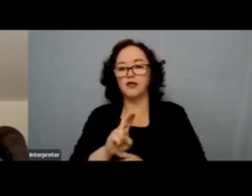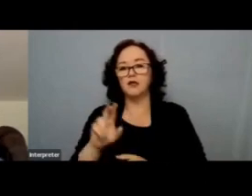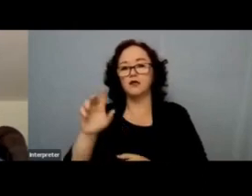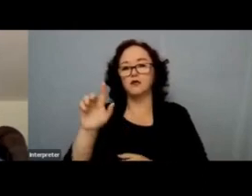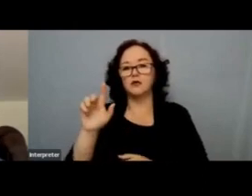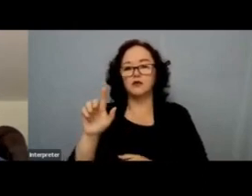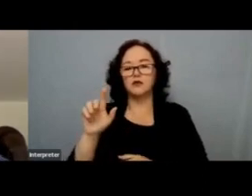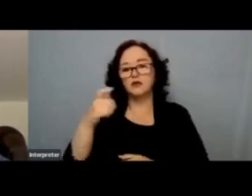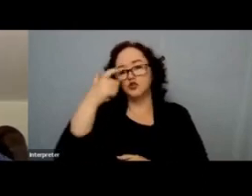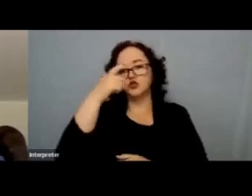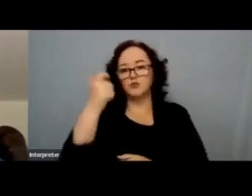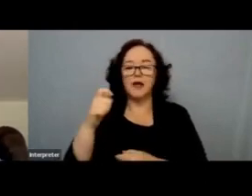Identification Method, also